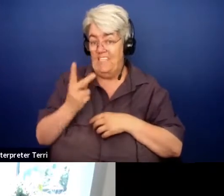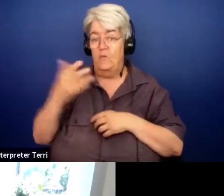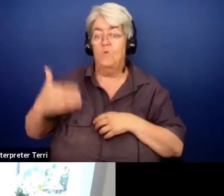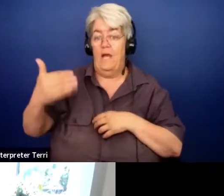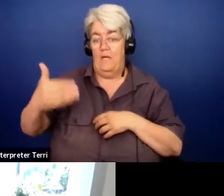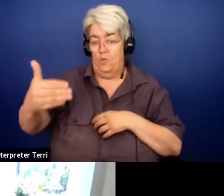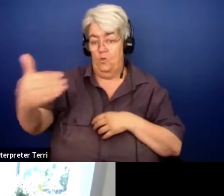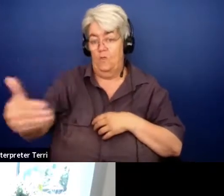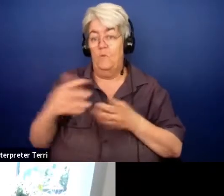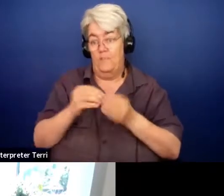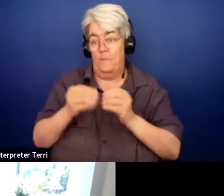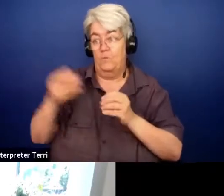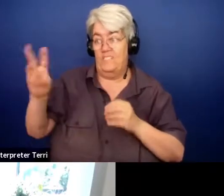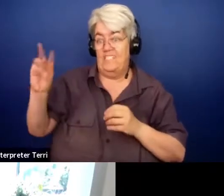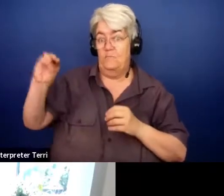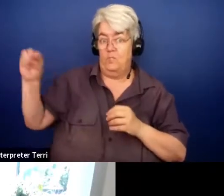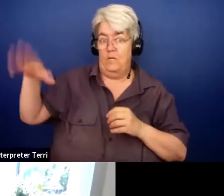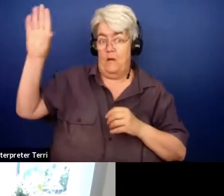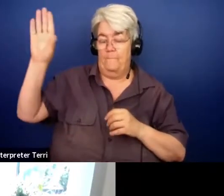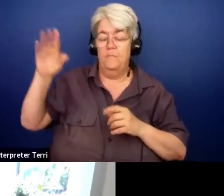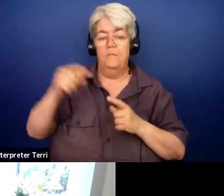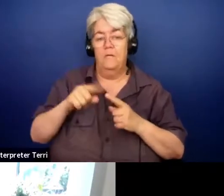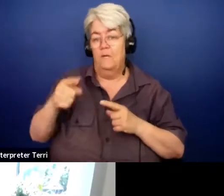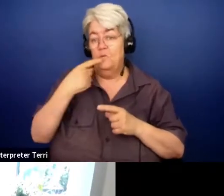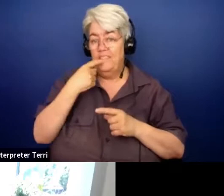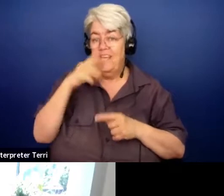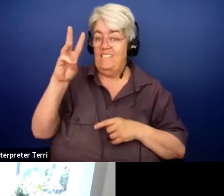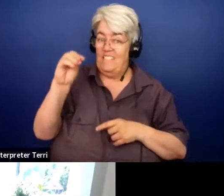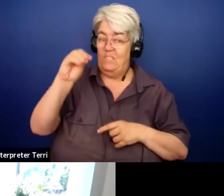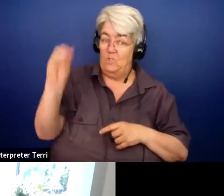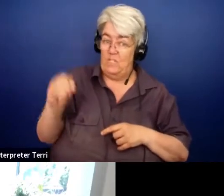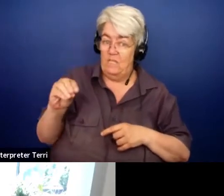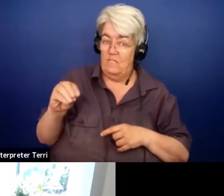numbers that high. One is when you say 60%